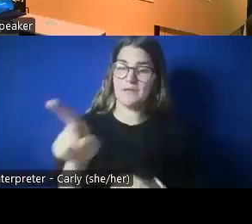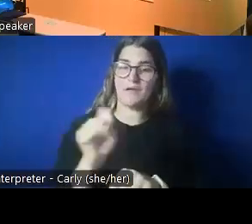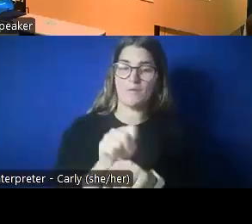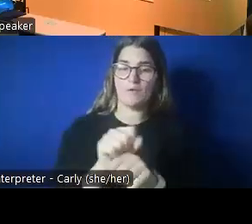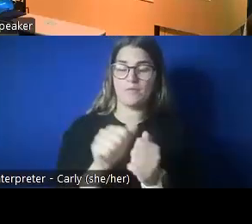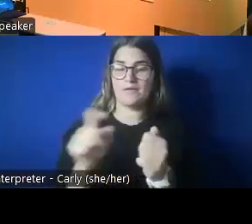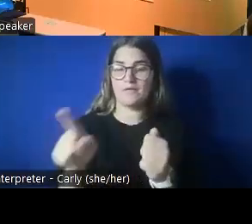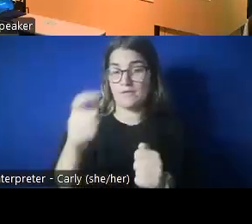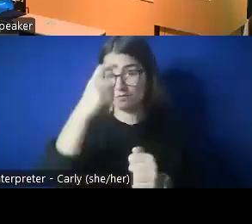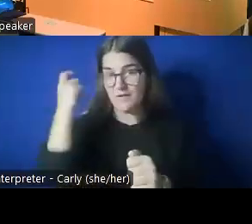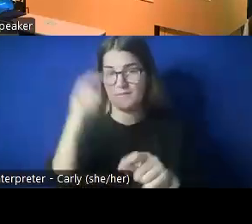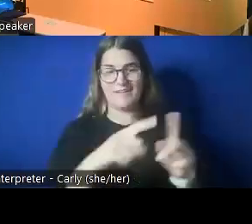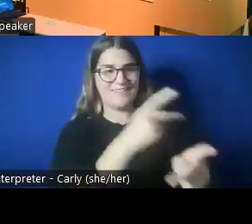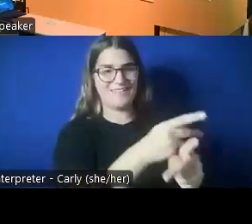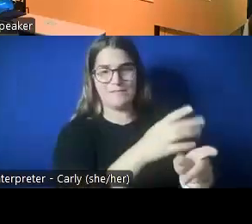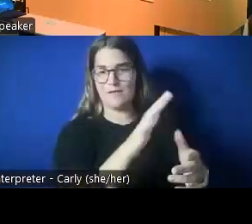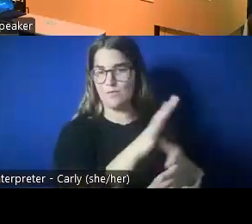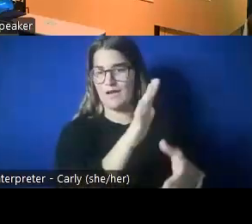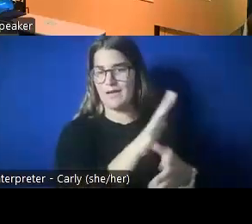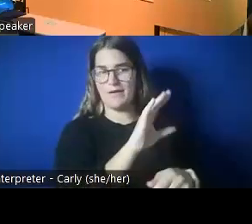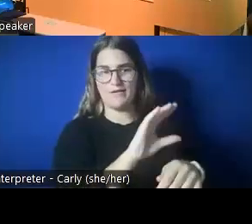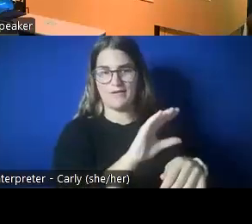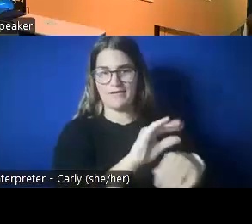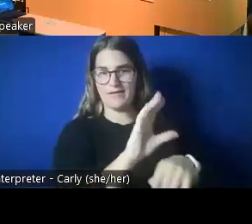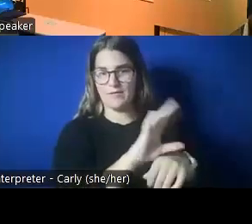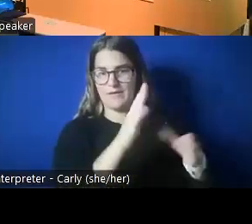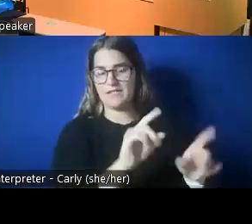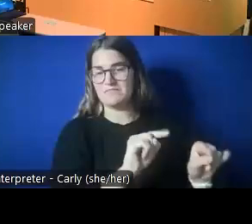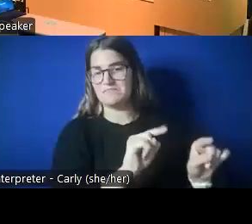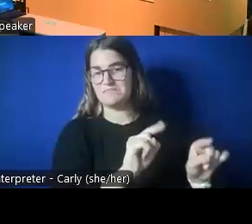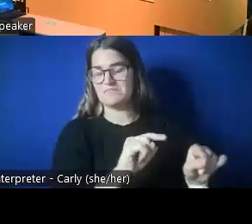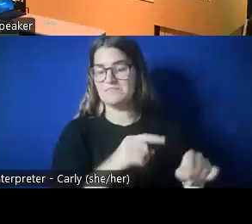their primary therapist within the institution to continue work on other goals or mental health